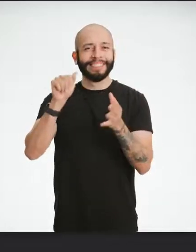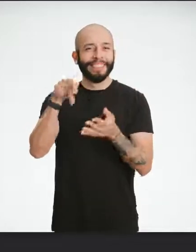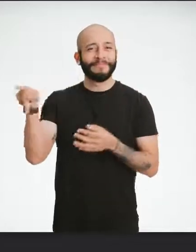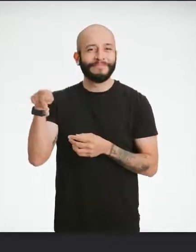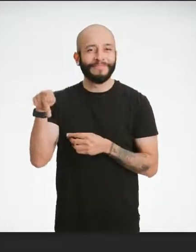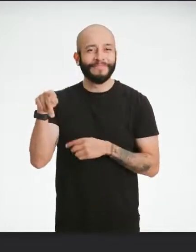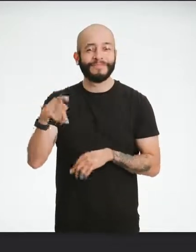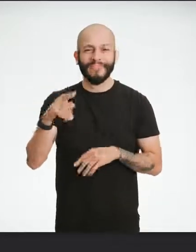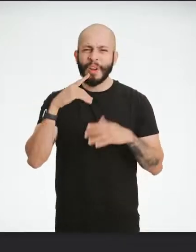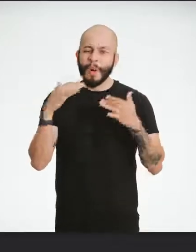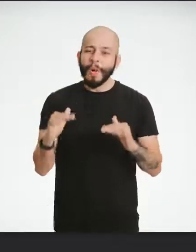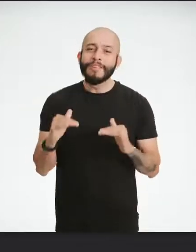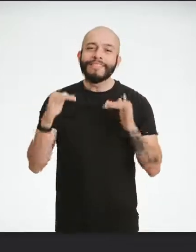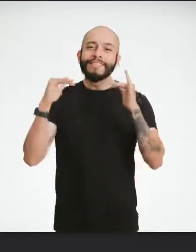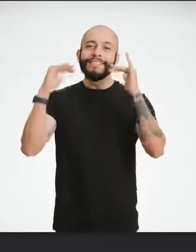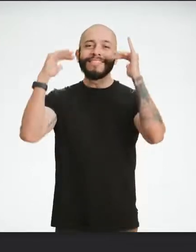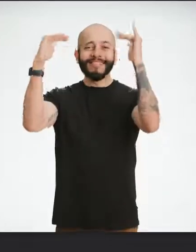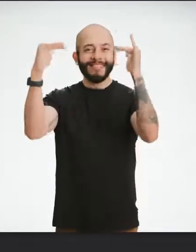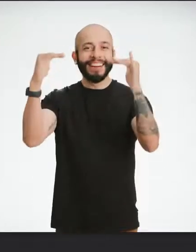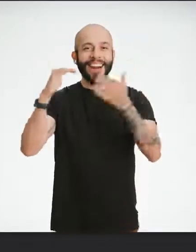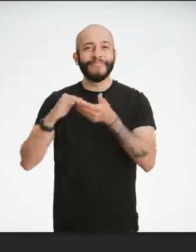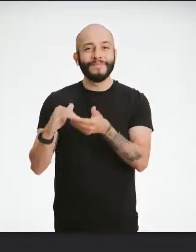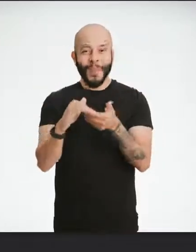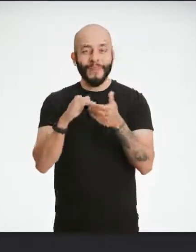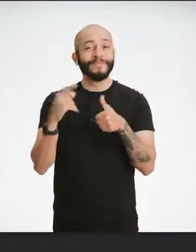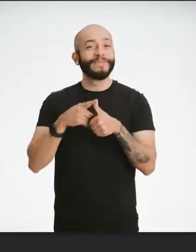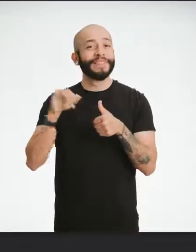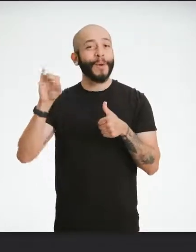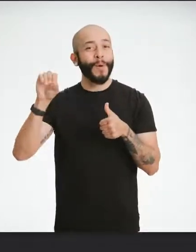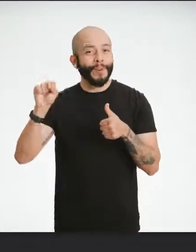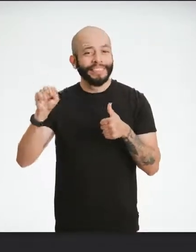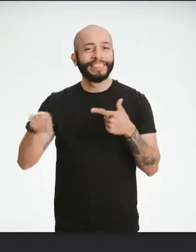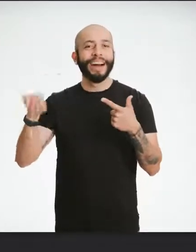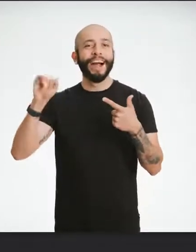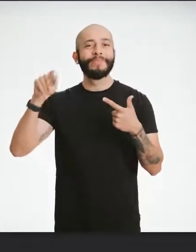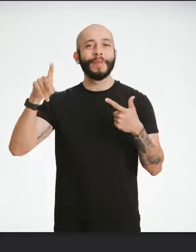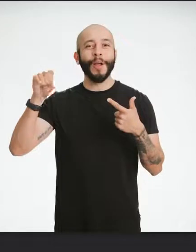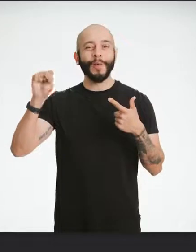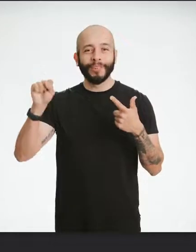So this is going to level up collaboration on iOS, iPadOS, and macOS, creating a consistent